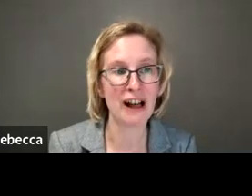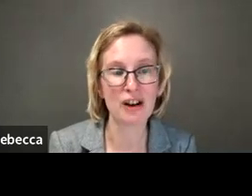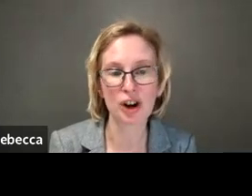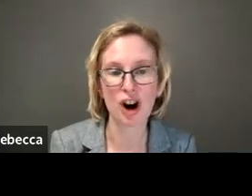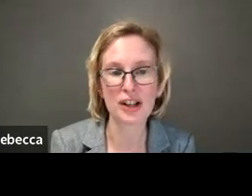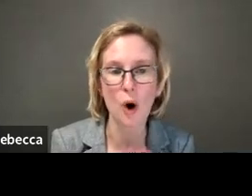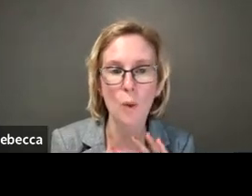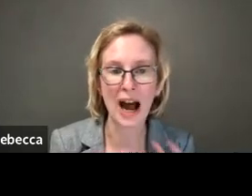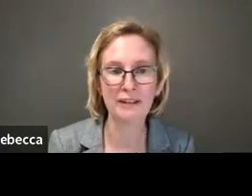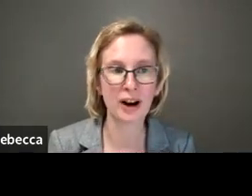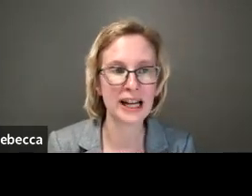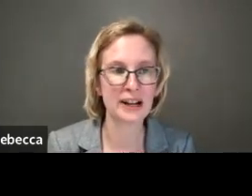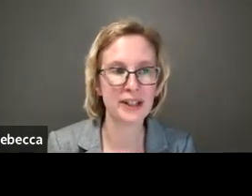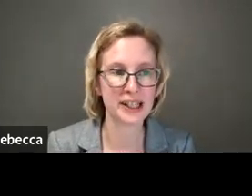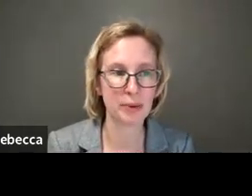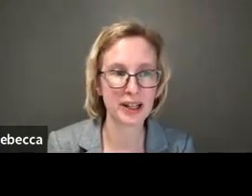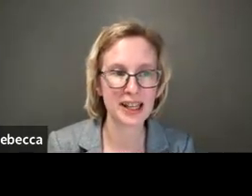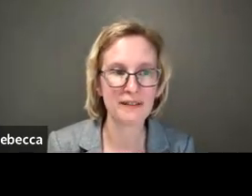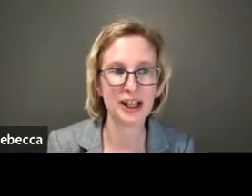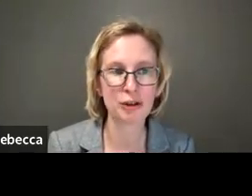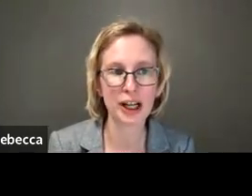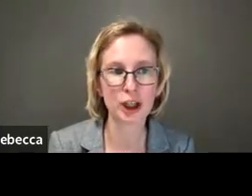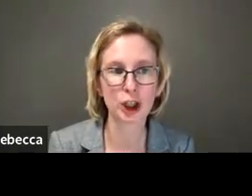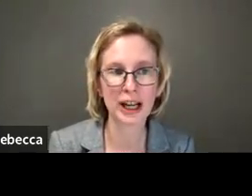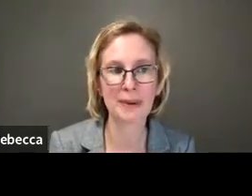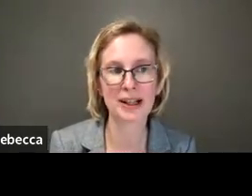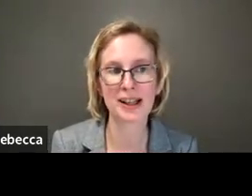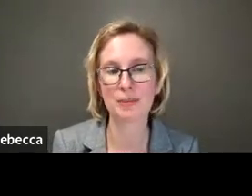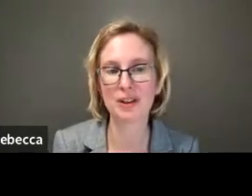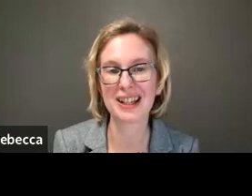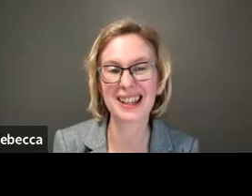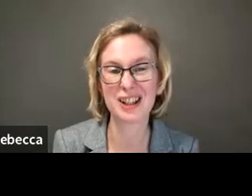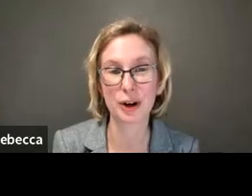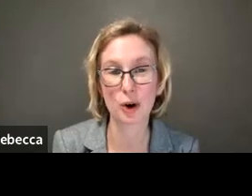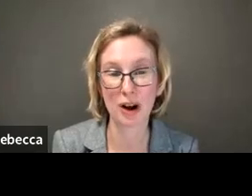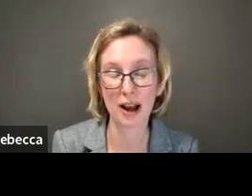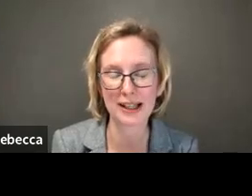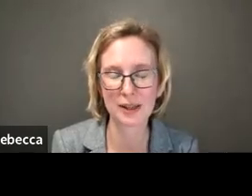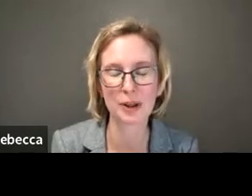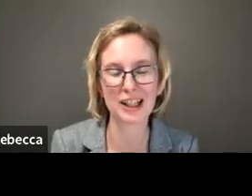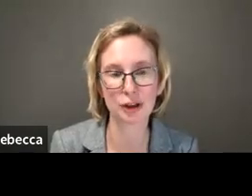fellows across a wide variety of disciplines have integrated learning about accessibility into their accessibility into